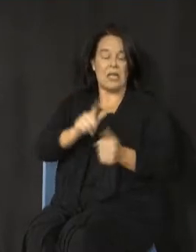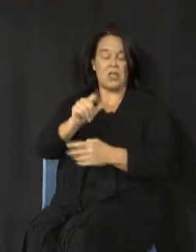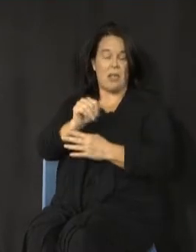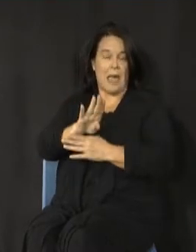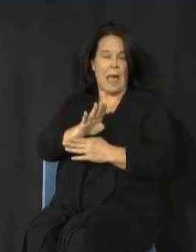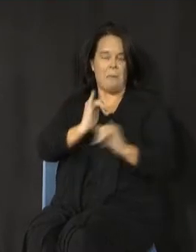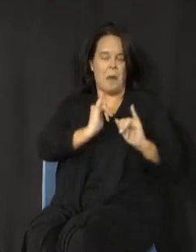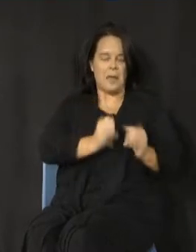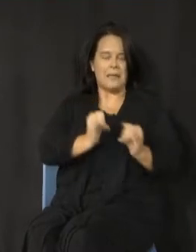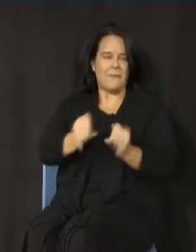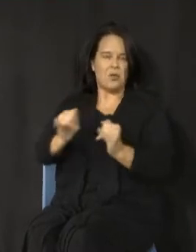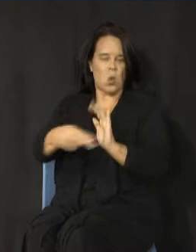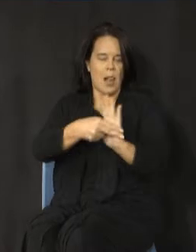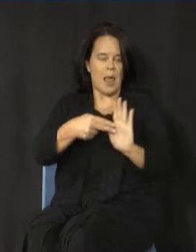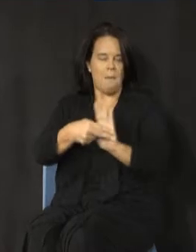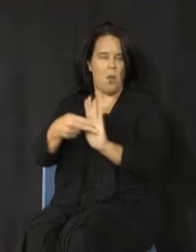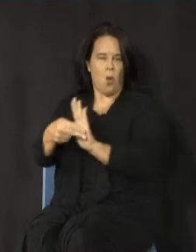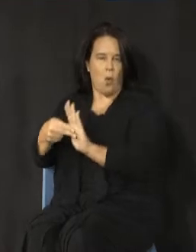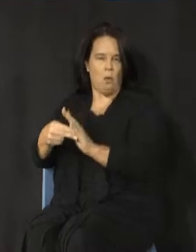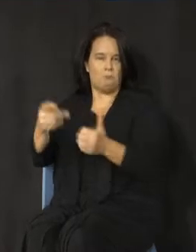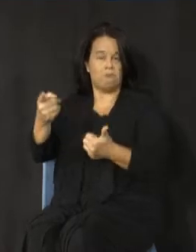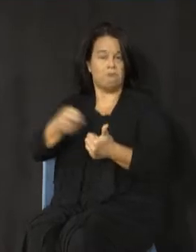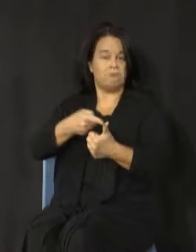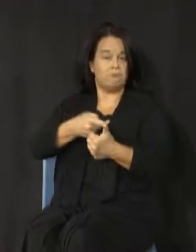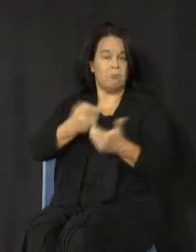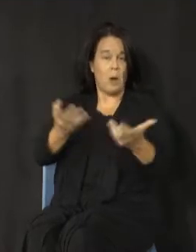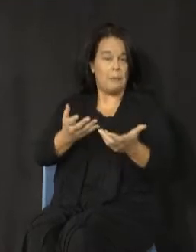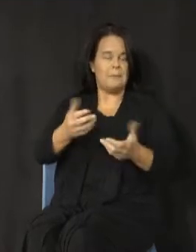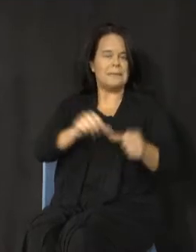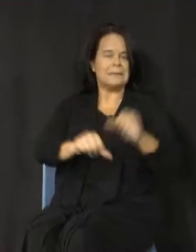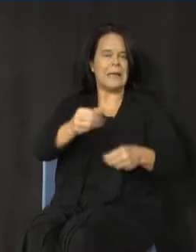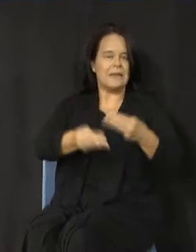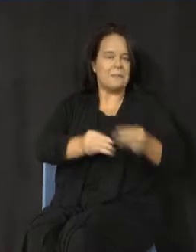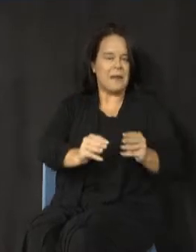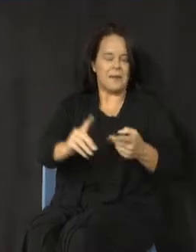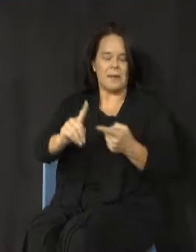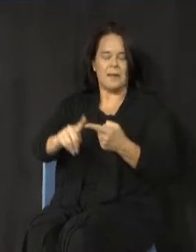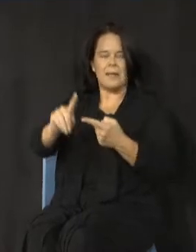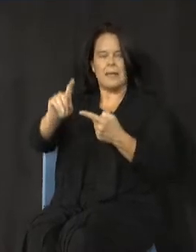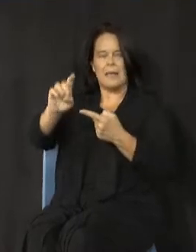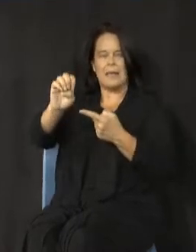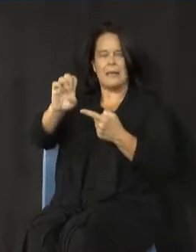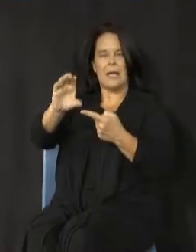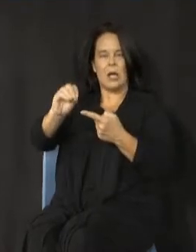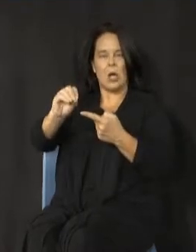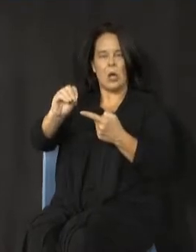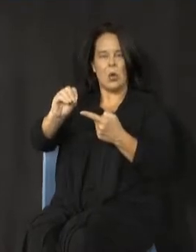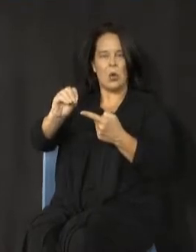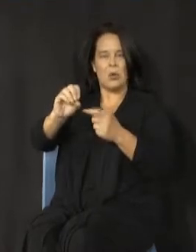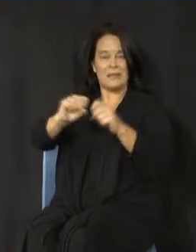These labs will cover the scientific method, ecosystem, animal adaptation, and several